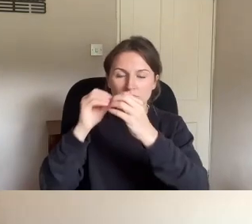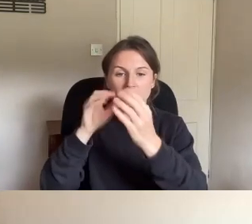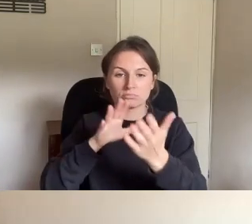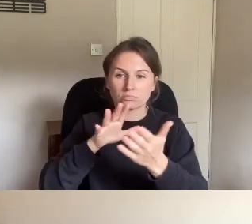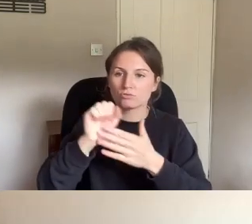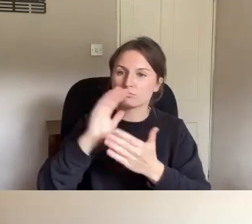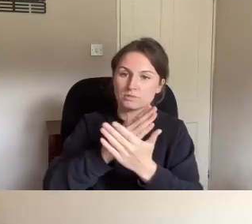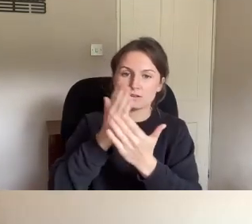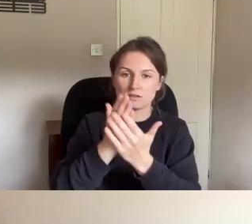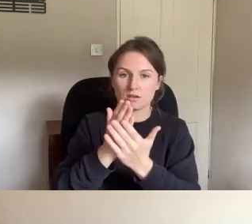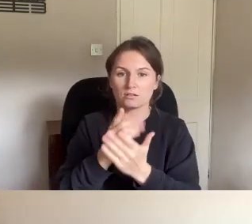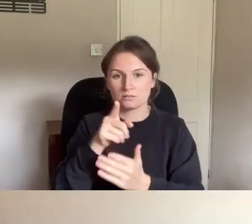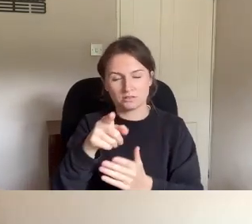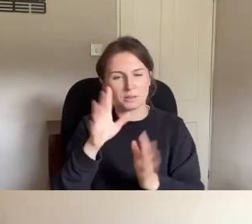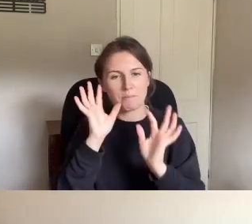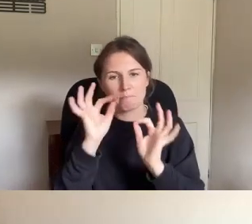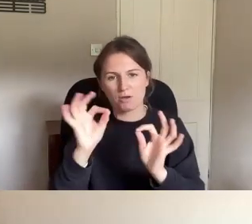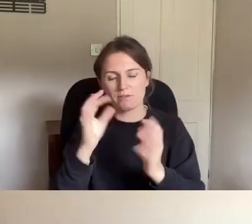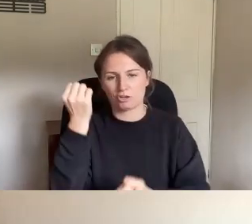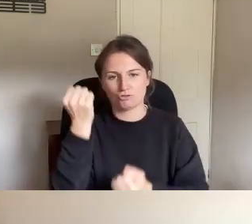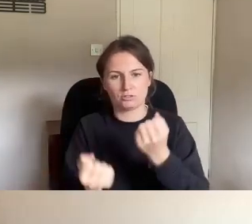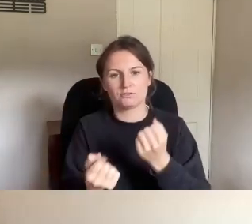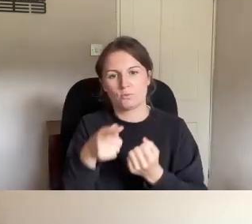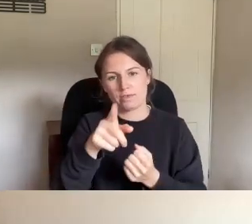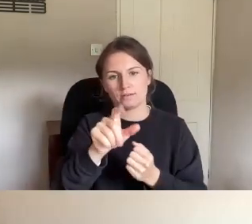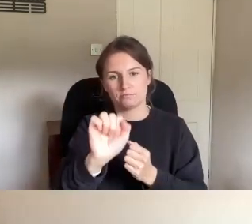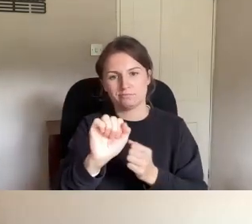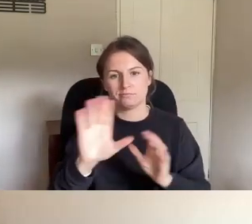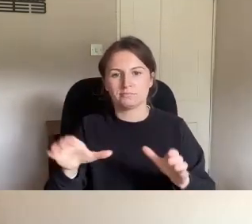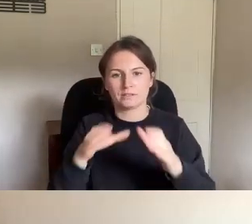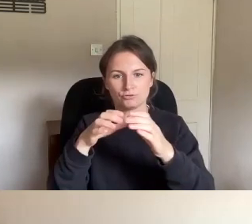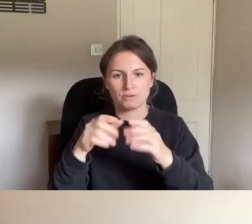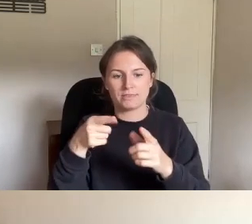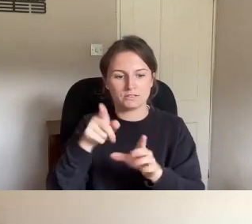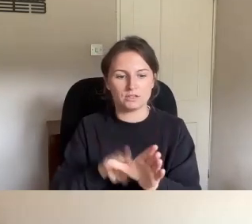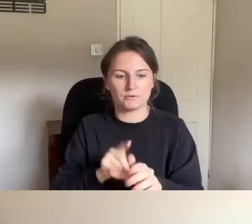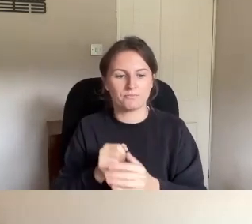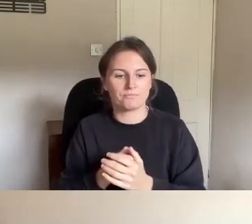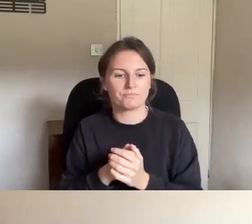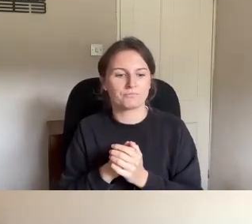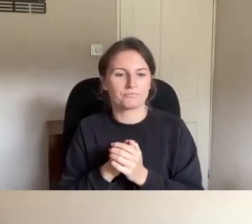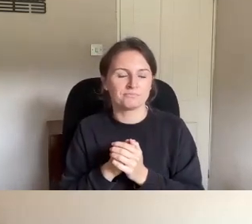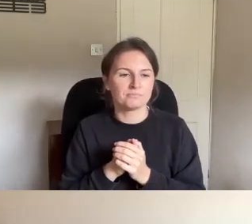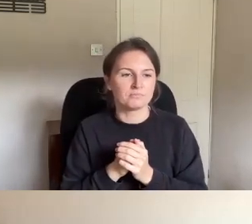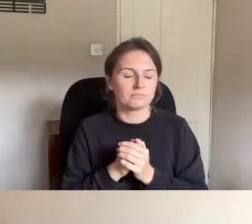That makes him the perfect judge for the digital ambassador category this year. Then lastly, we've just got a little sneak peek